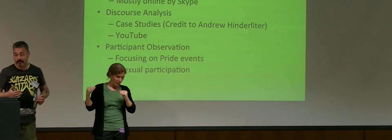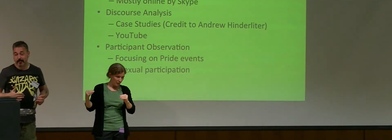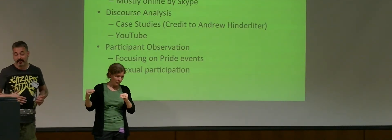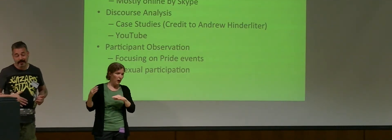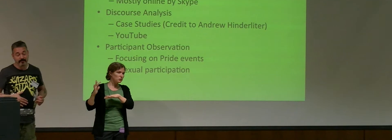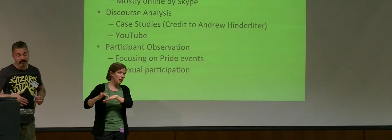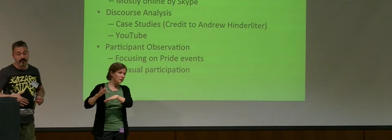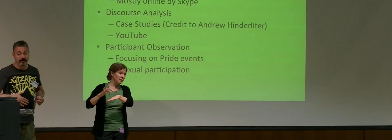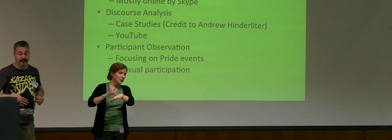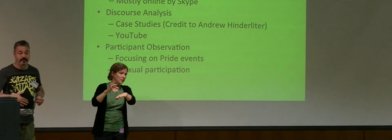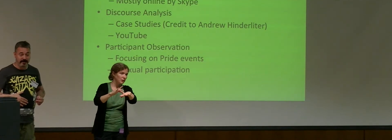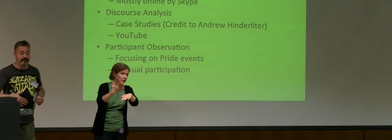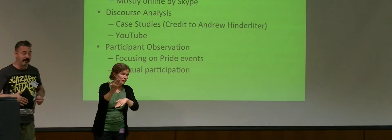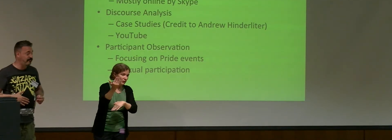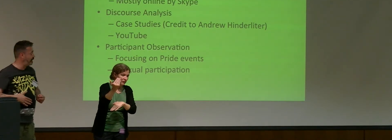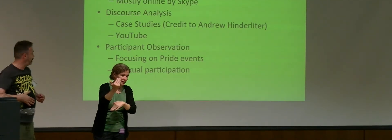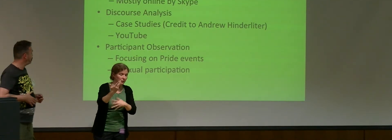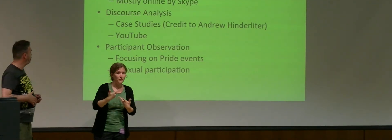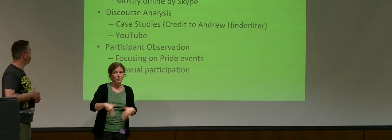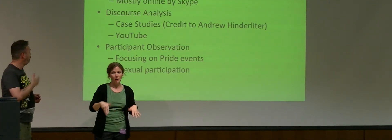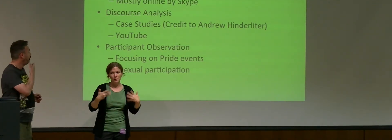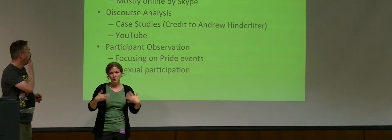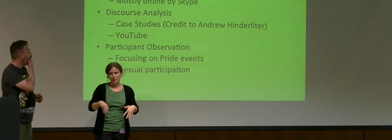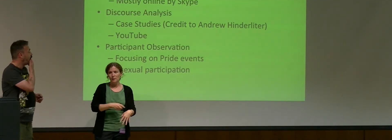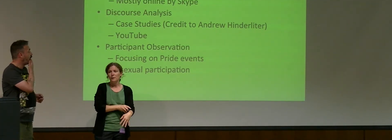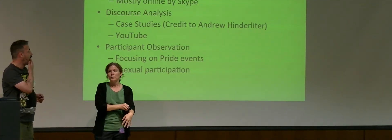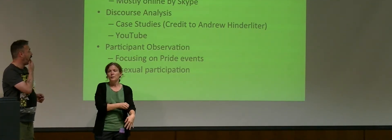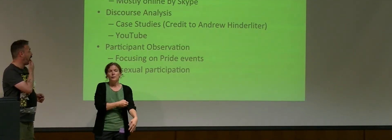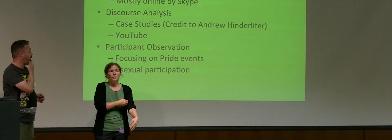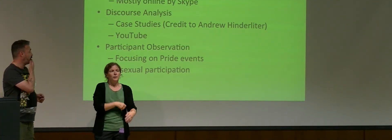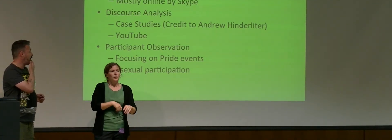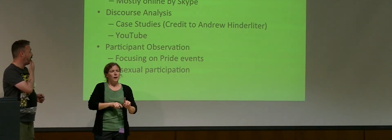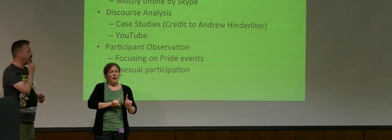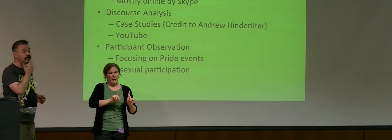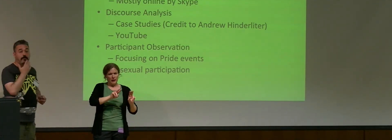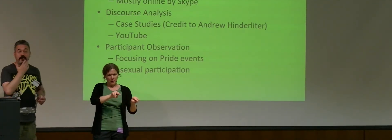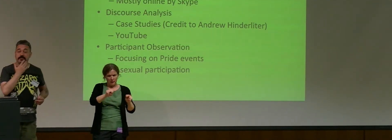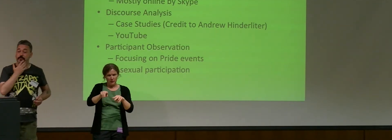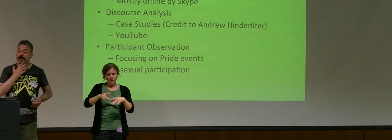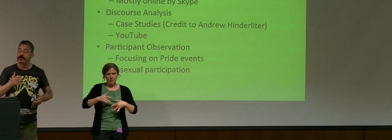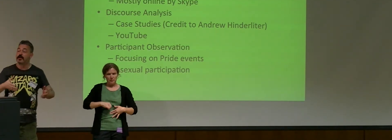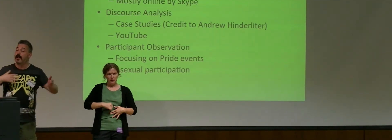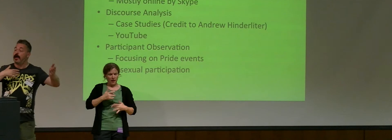it’ll have been 15 by then. Looking at asexual participation